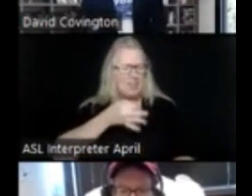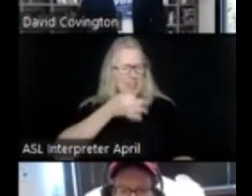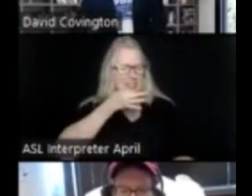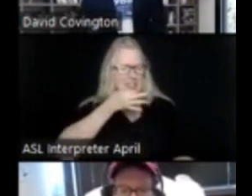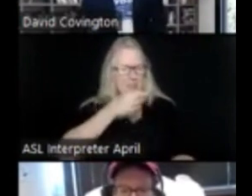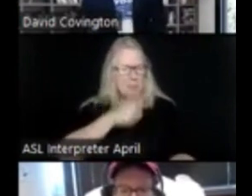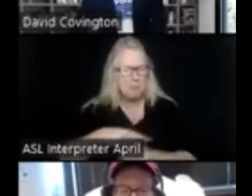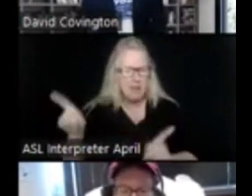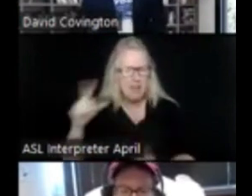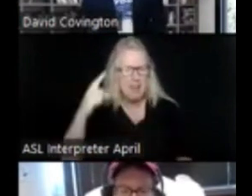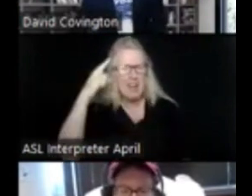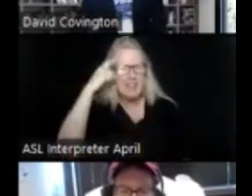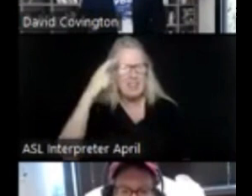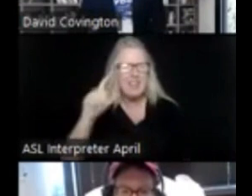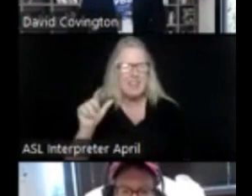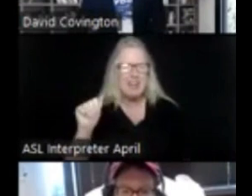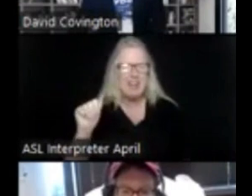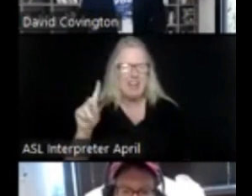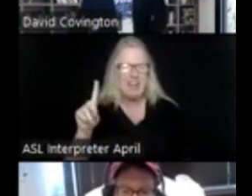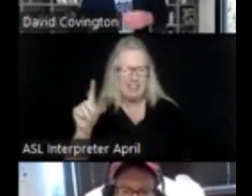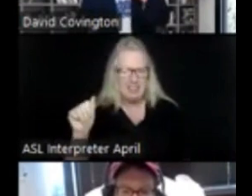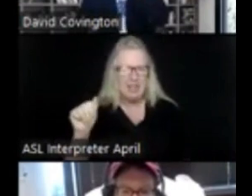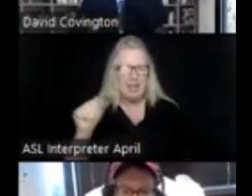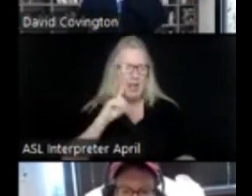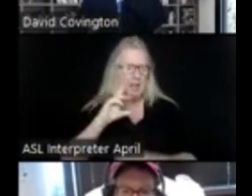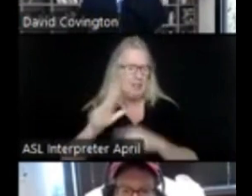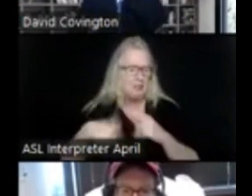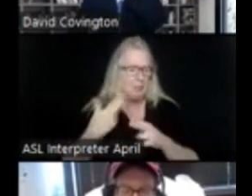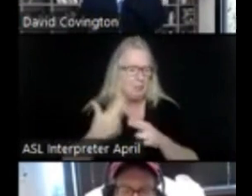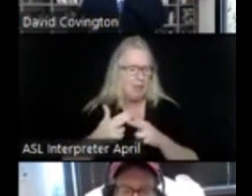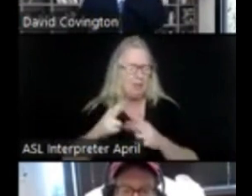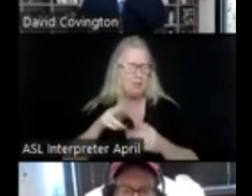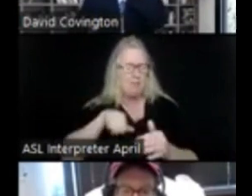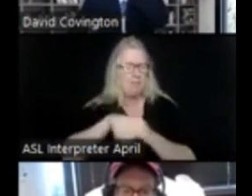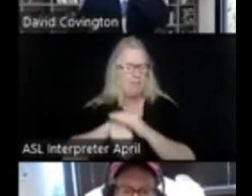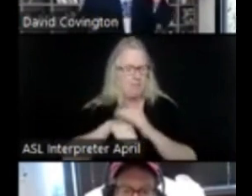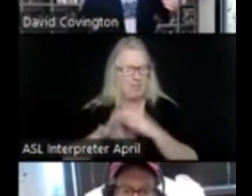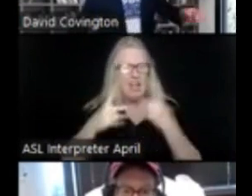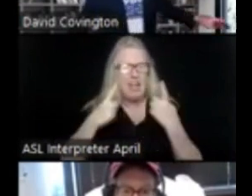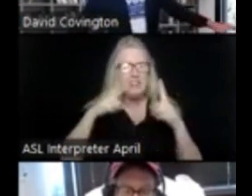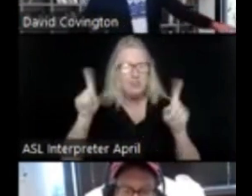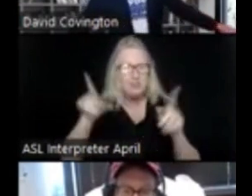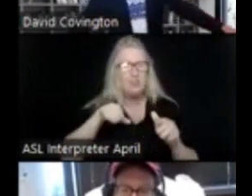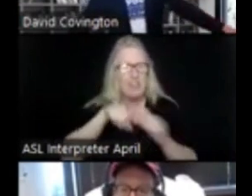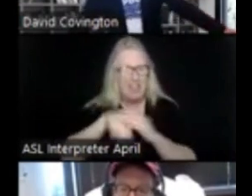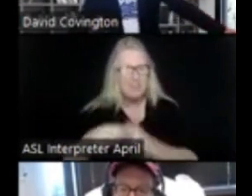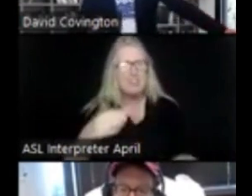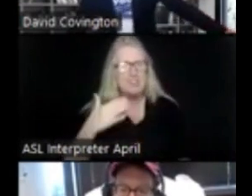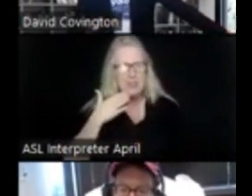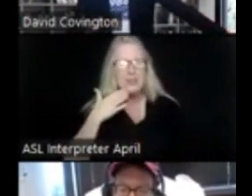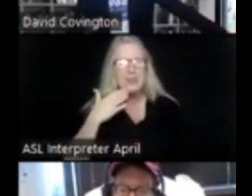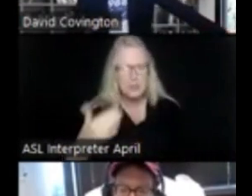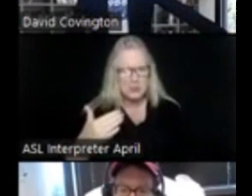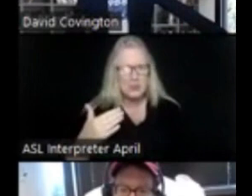SINCE THE ADA IS ABOUT ACCESS THAT ACHIEVING ACCESS IS A REALLY GOOD THOUGHT. OKAY.